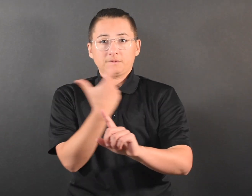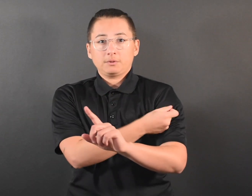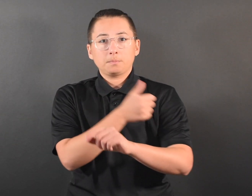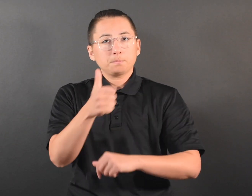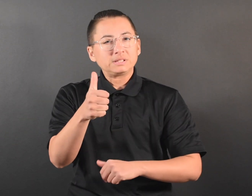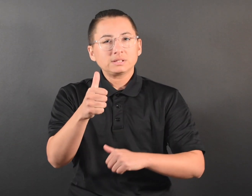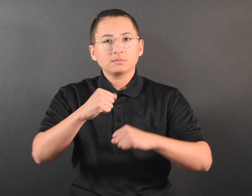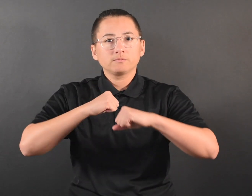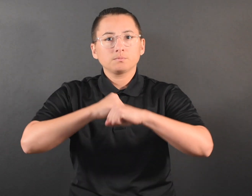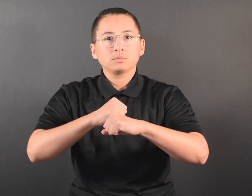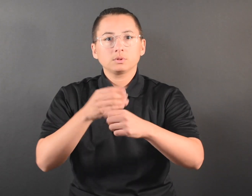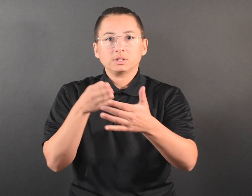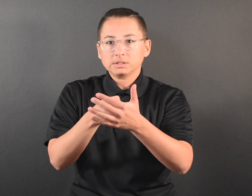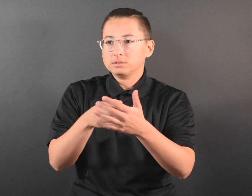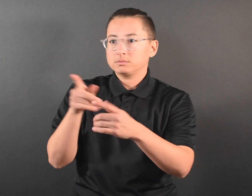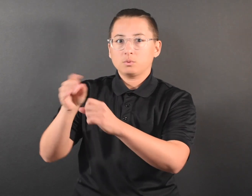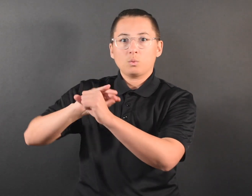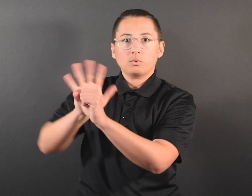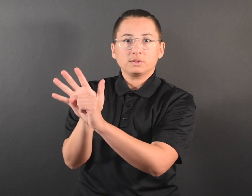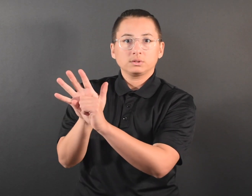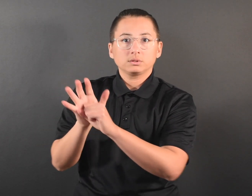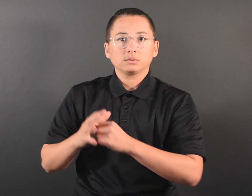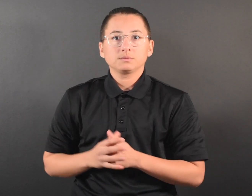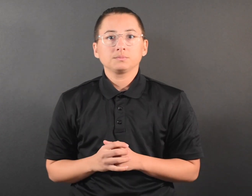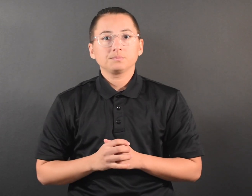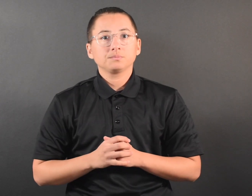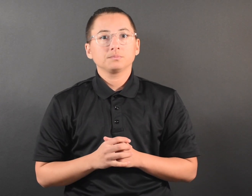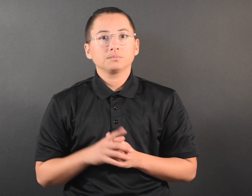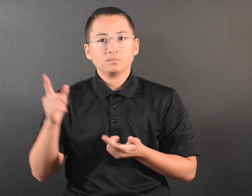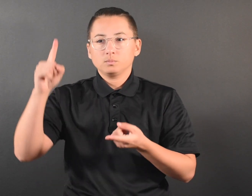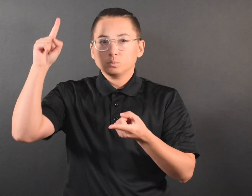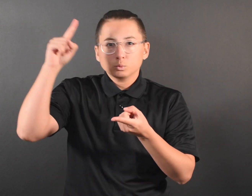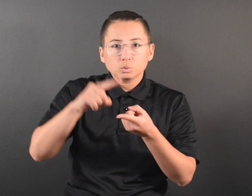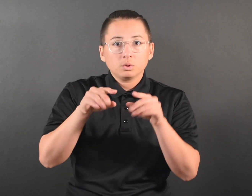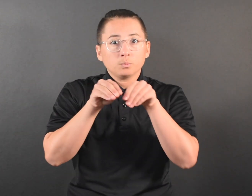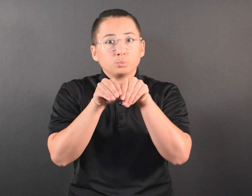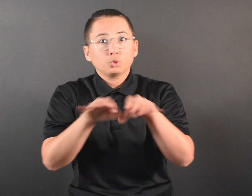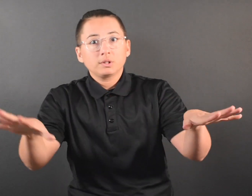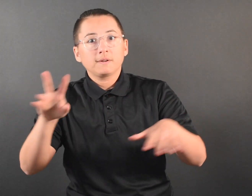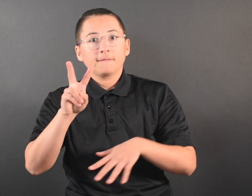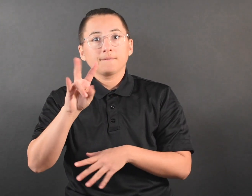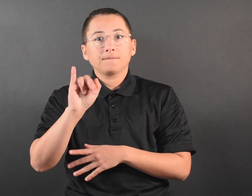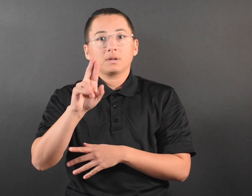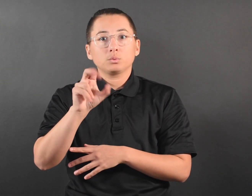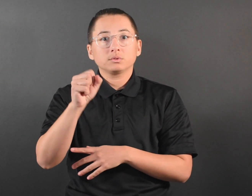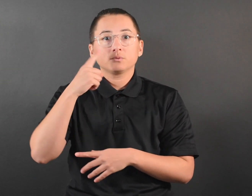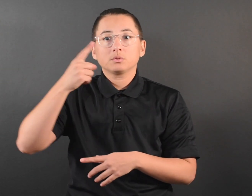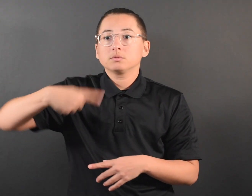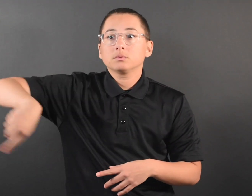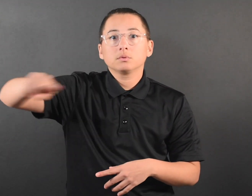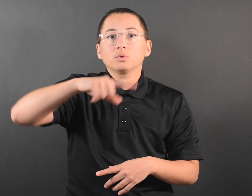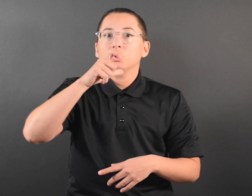Vaccination is the best protection we have against COVID-19. Vaccination reduces the spread of the